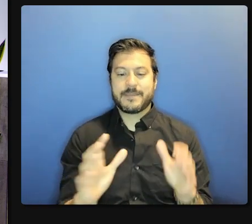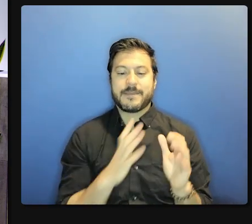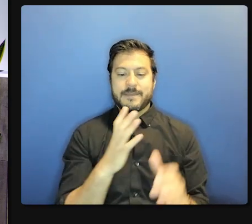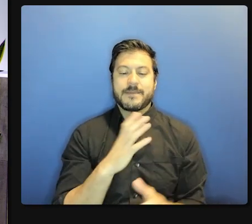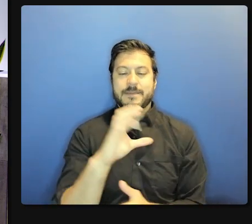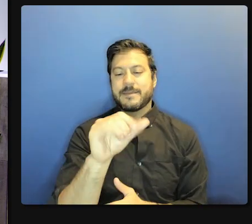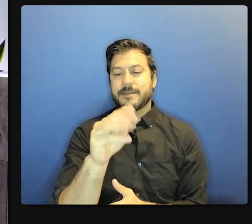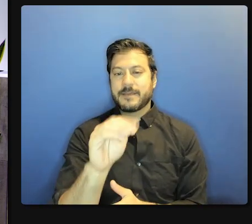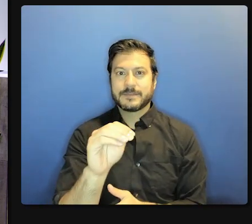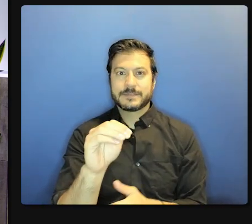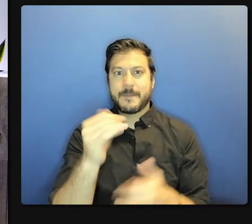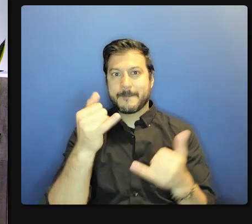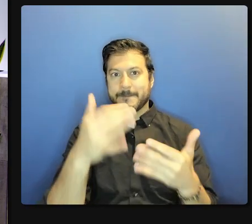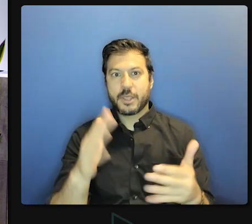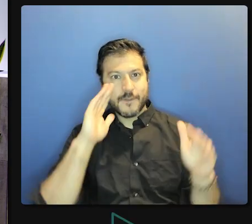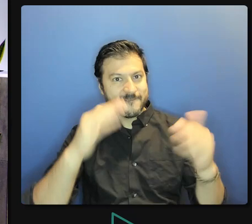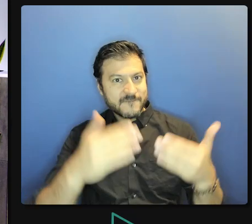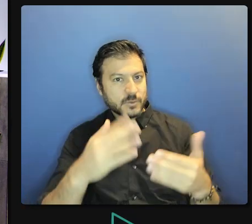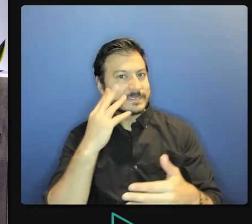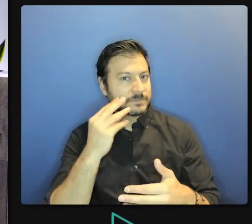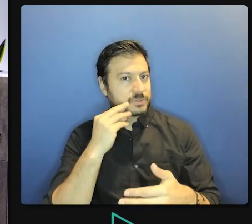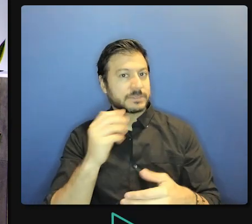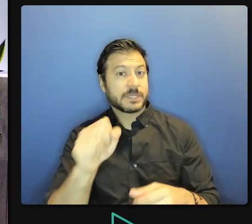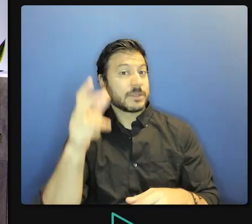to create custom and player-focused experiences.